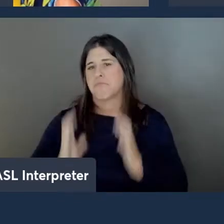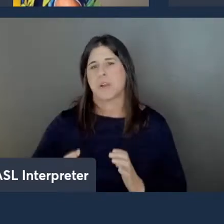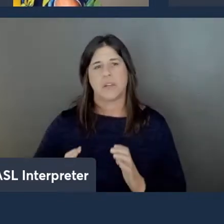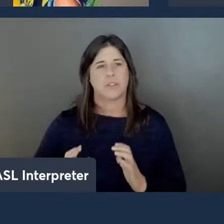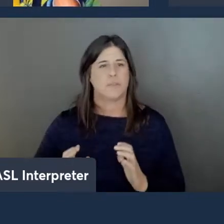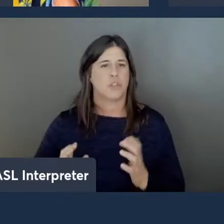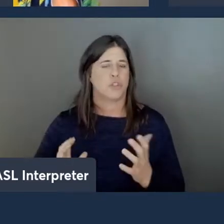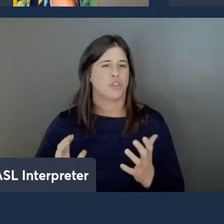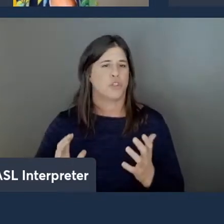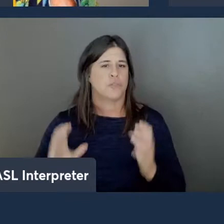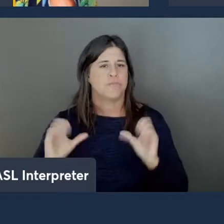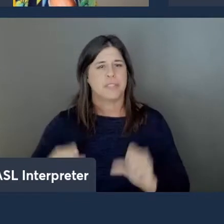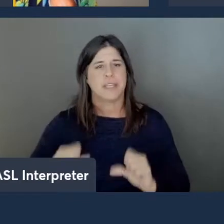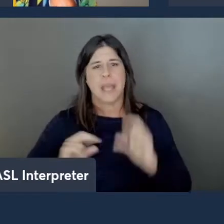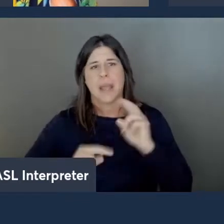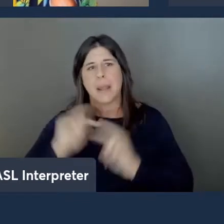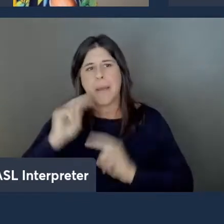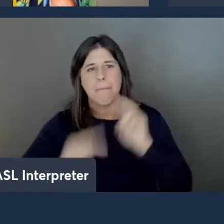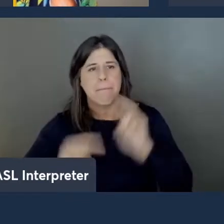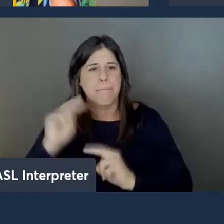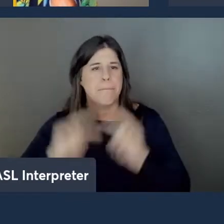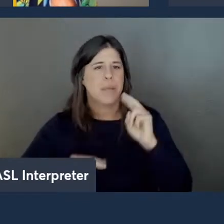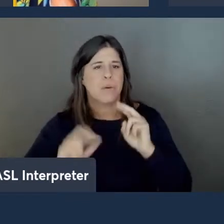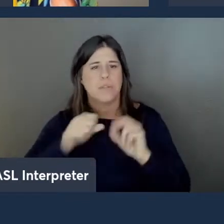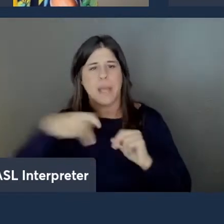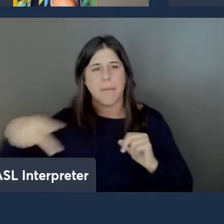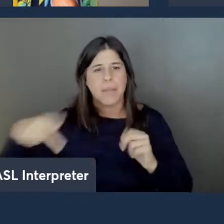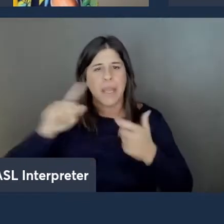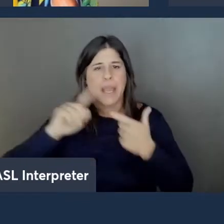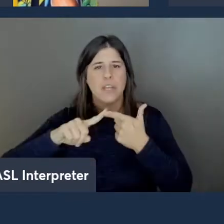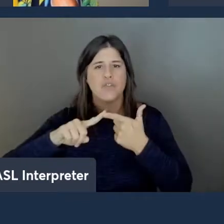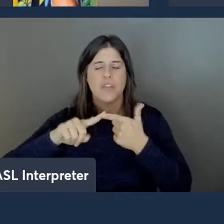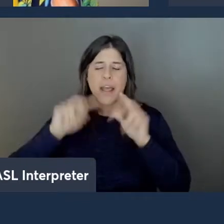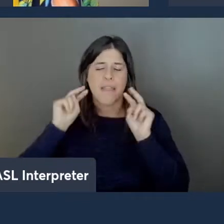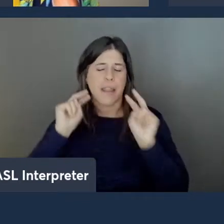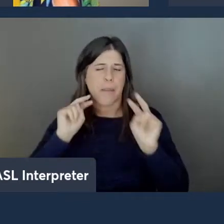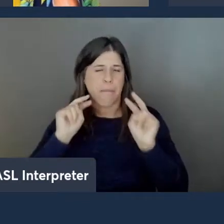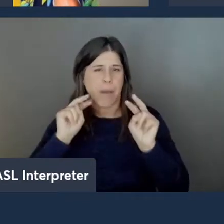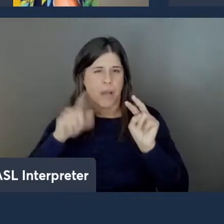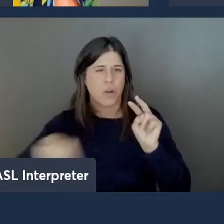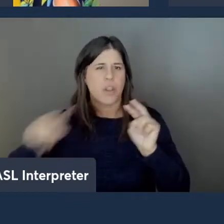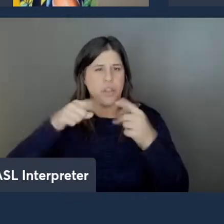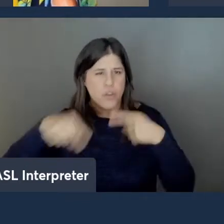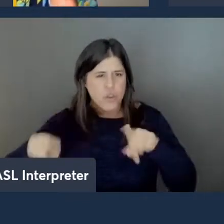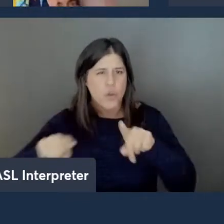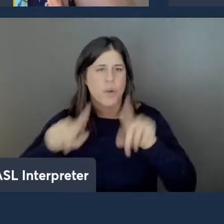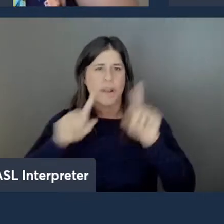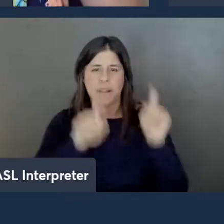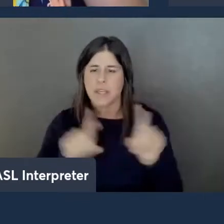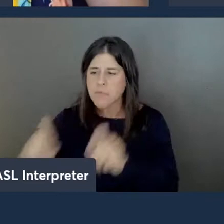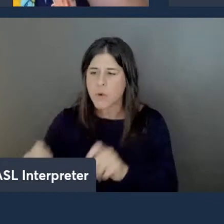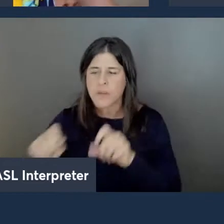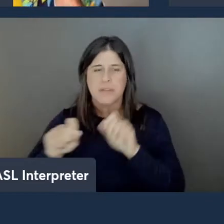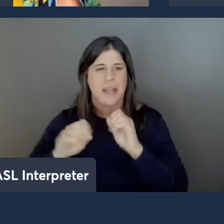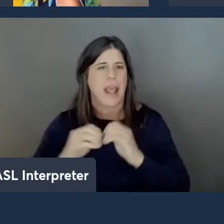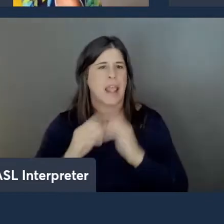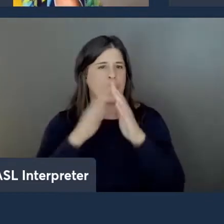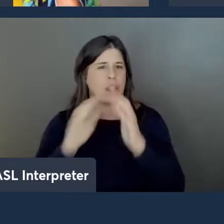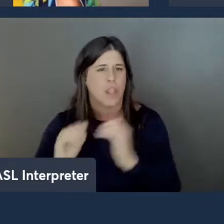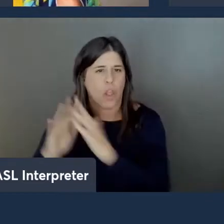applications that are performing and they can monitor those during experiments and launches. And so we just had a session